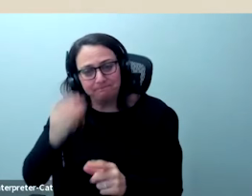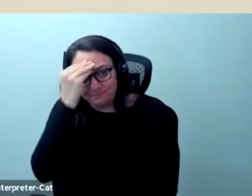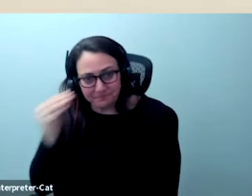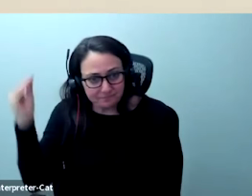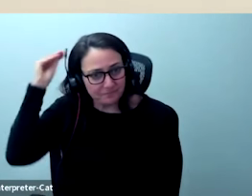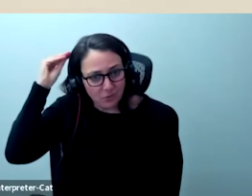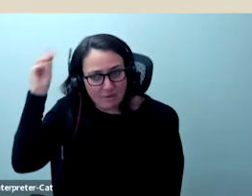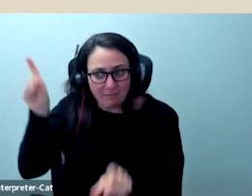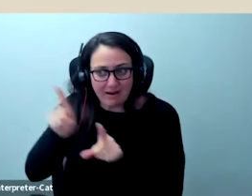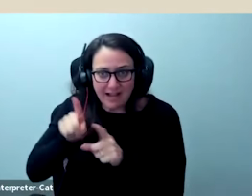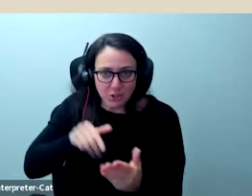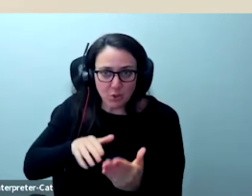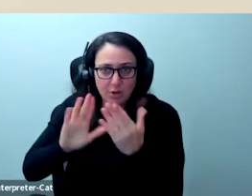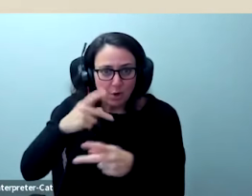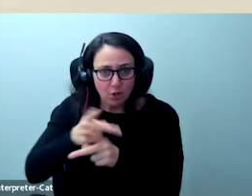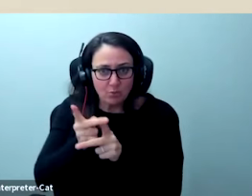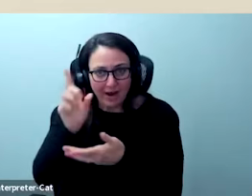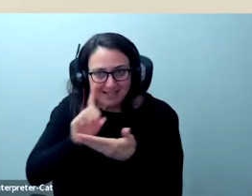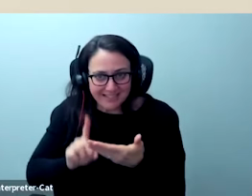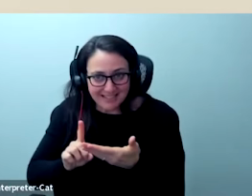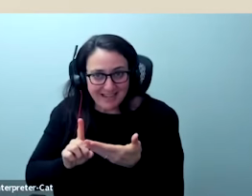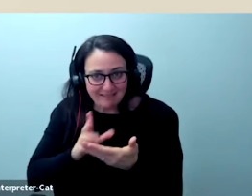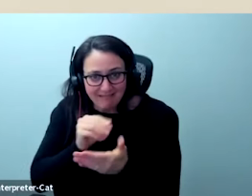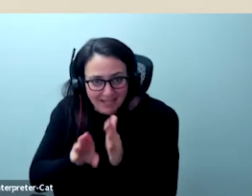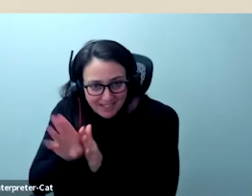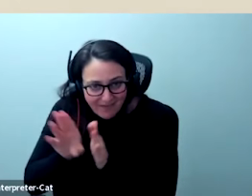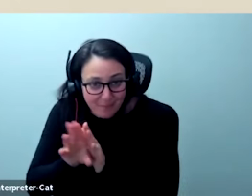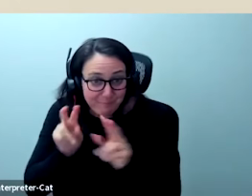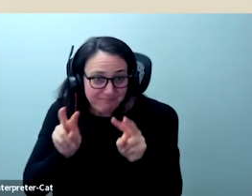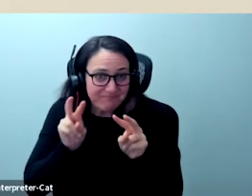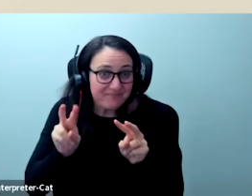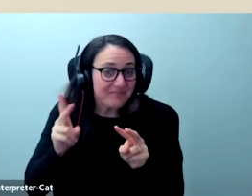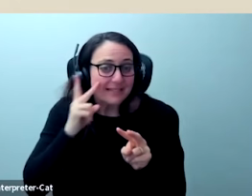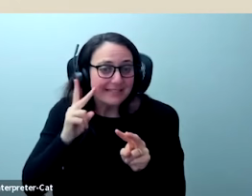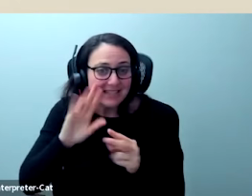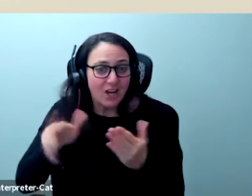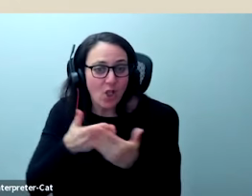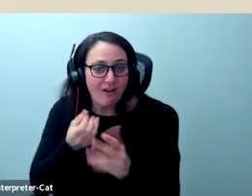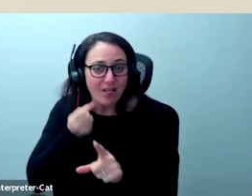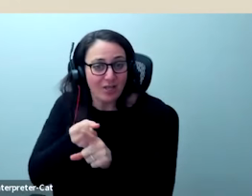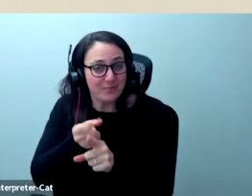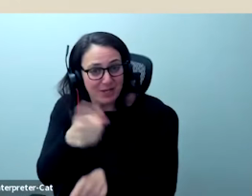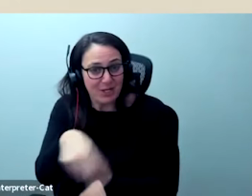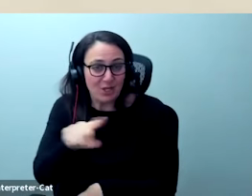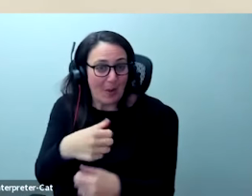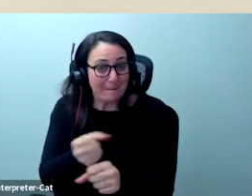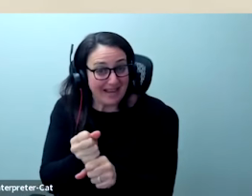as you approach any product design and development. And I look forward to seeing all the impact that you all make in the future